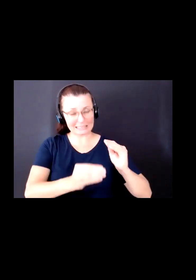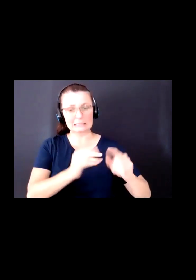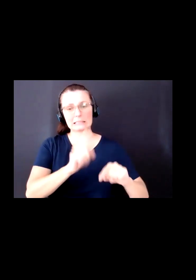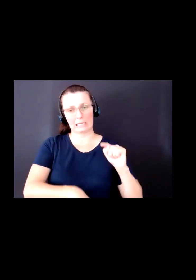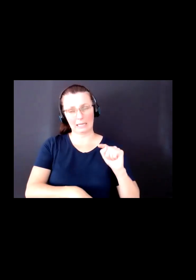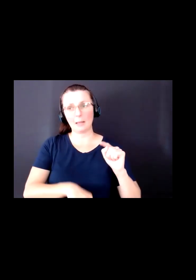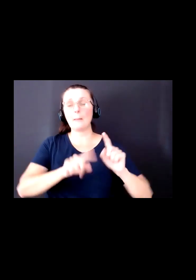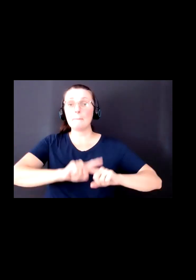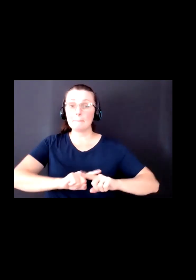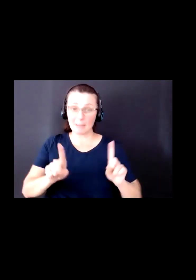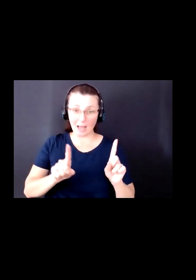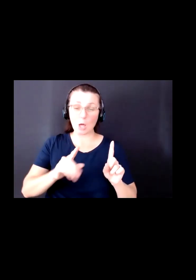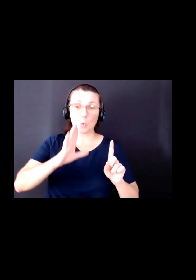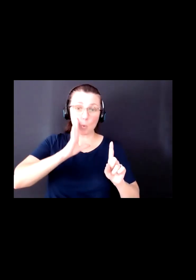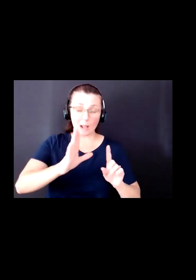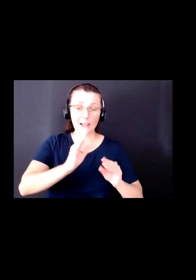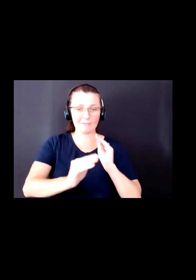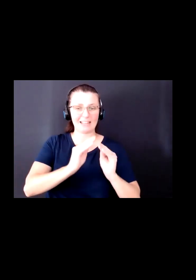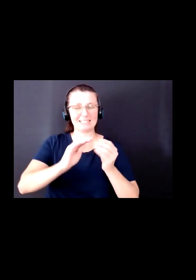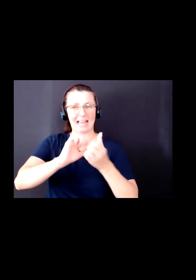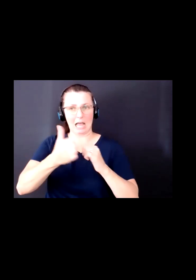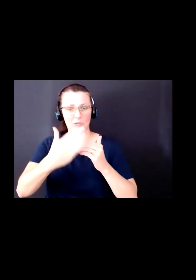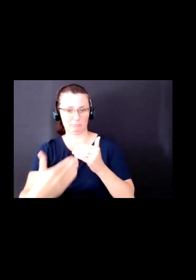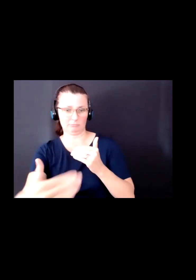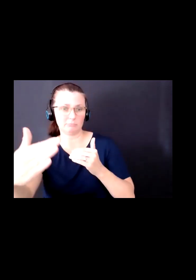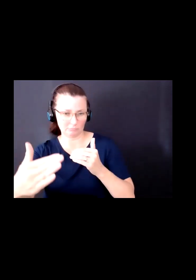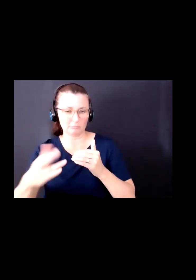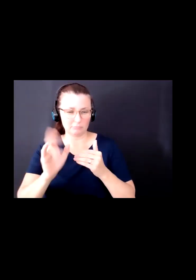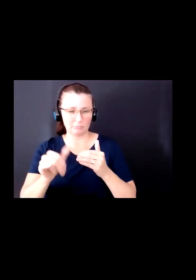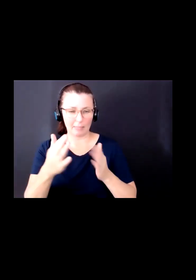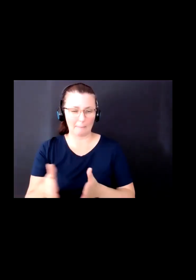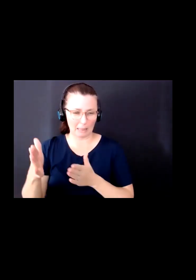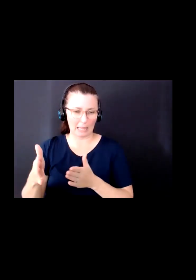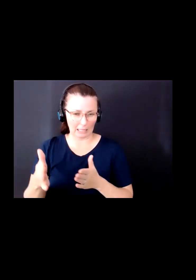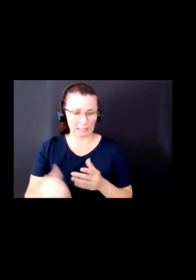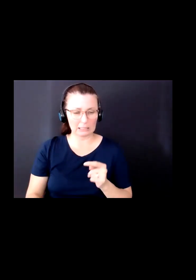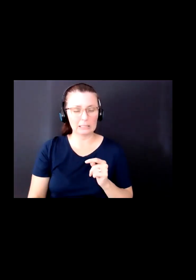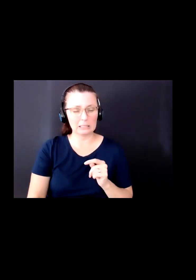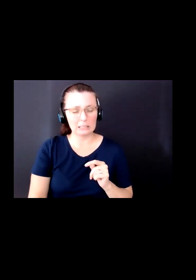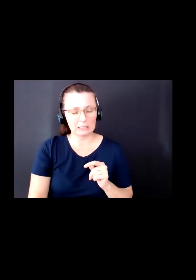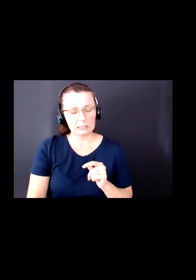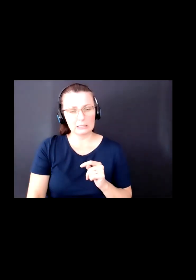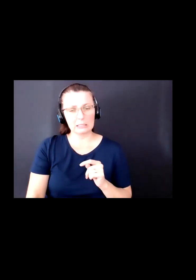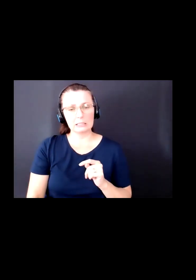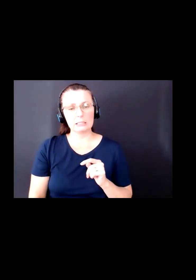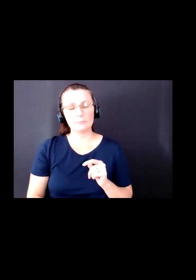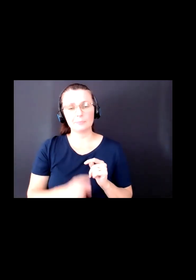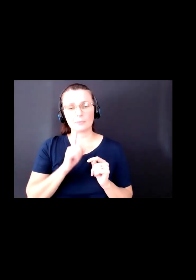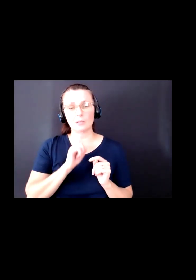going to be addressed moving forward. As more resources become available. And the transition plan is a living document